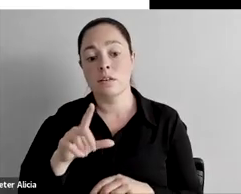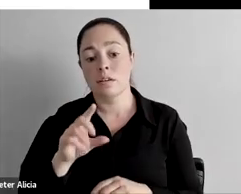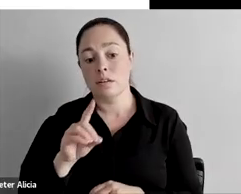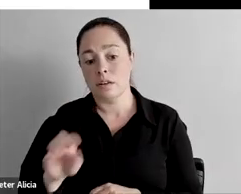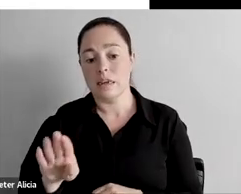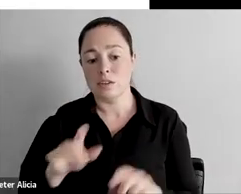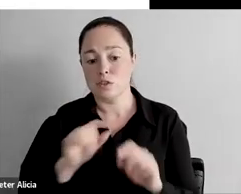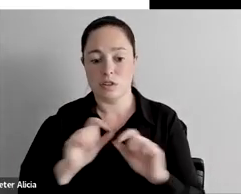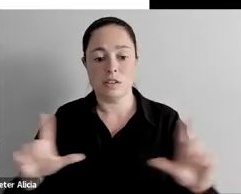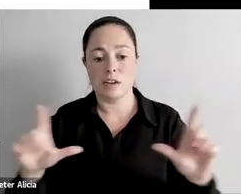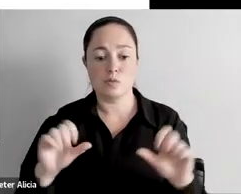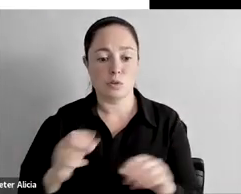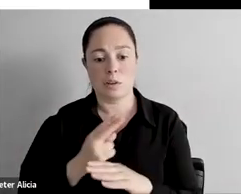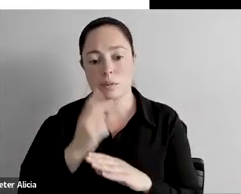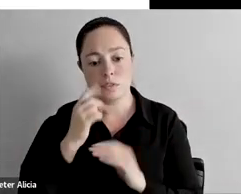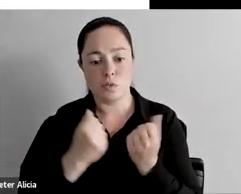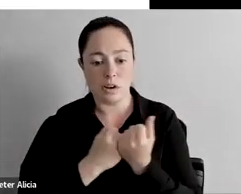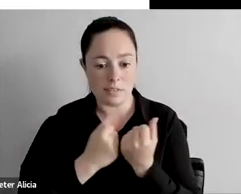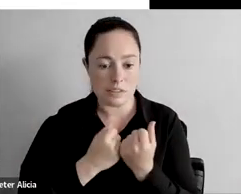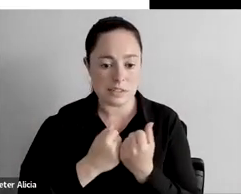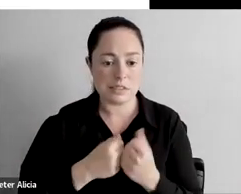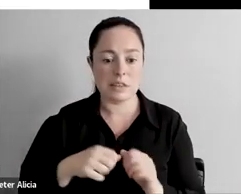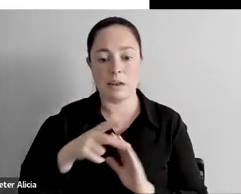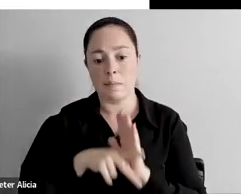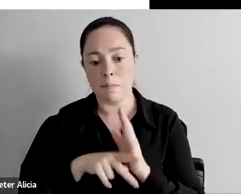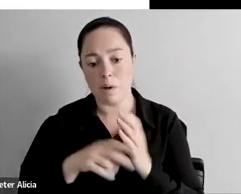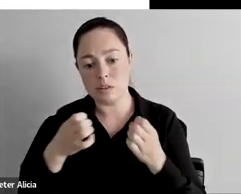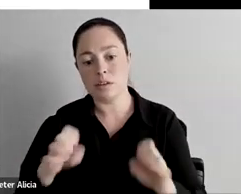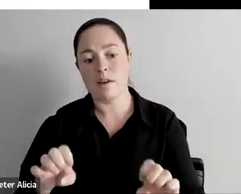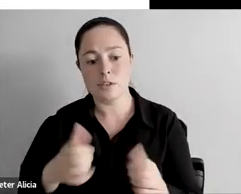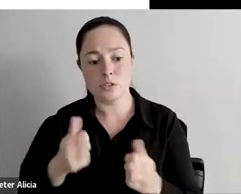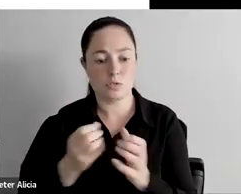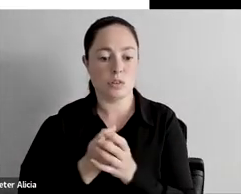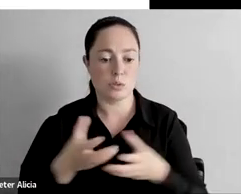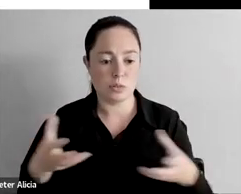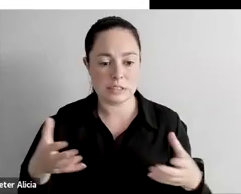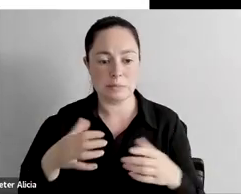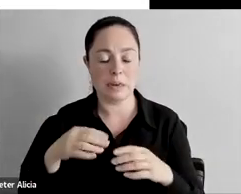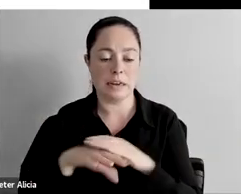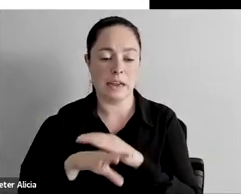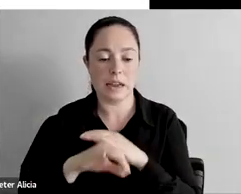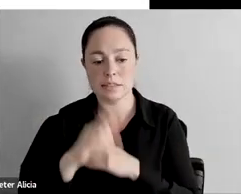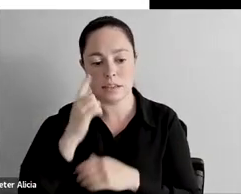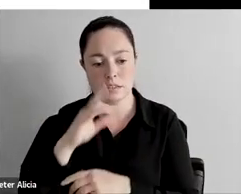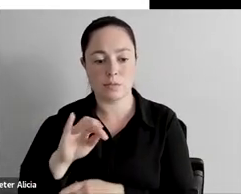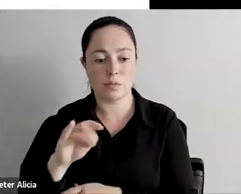advocacy efforts to defend Medicaid and expand access to Medicaid LTSS, particularly home and